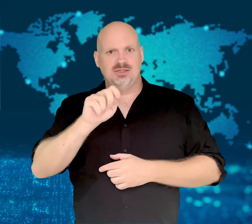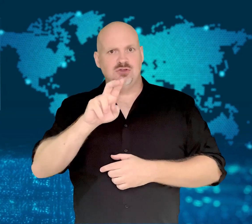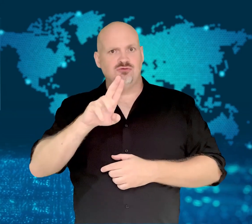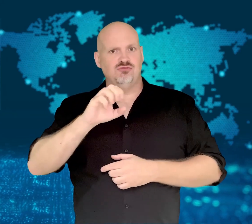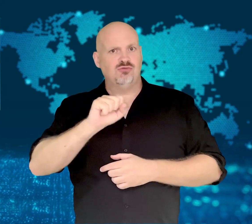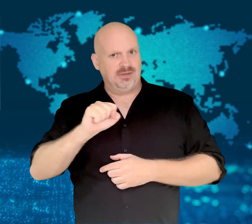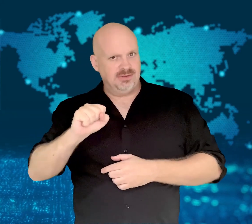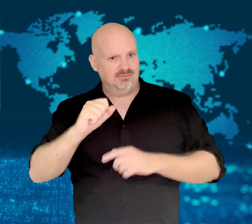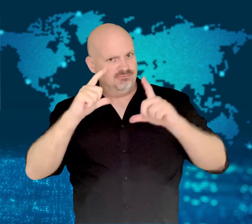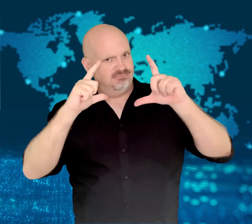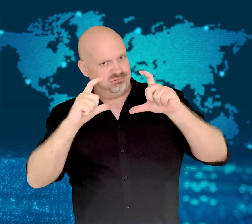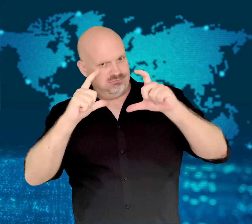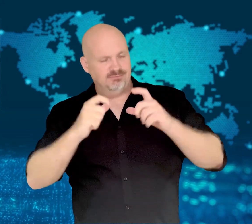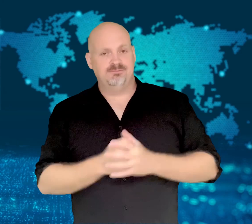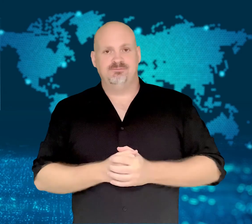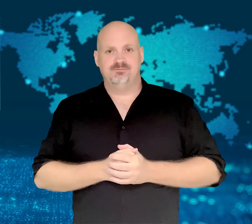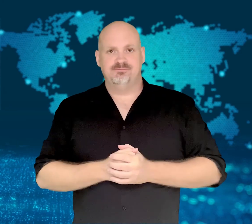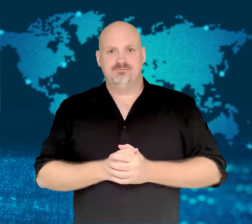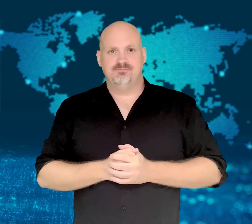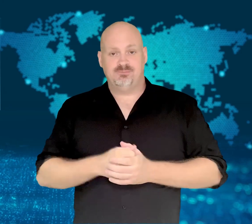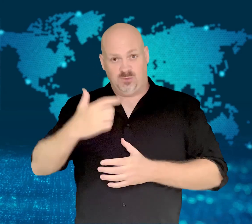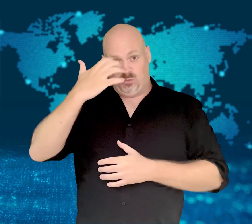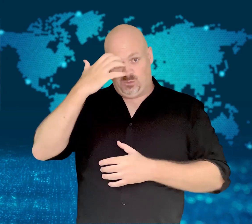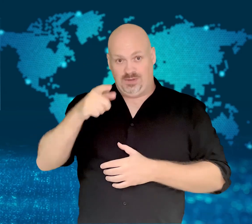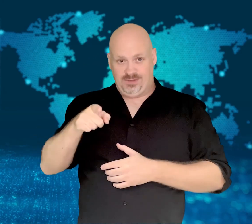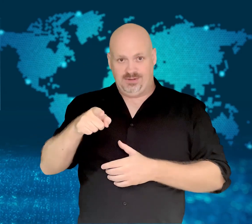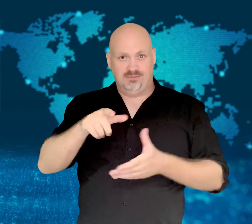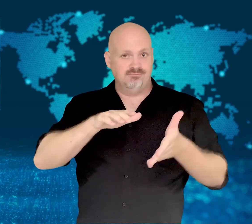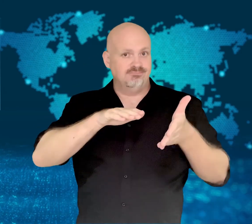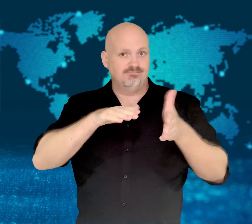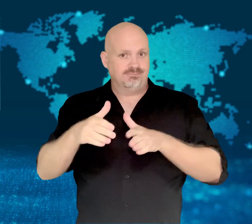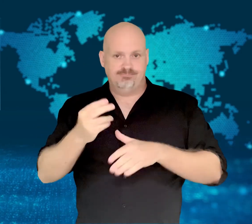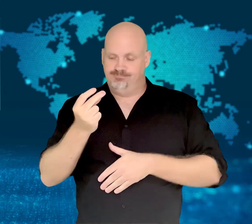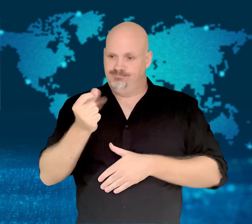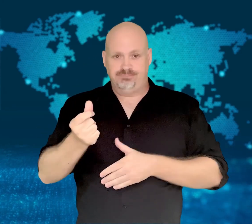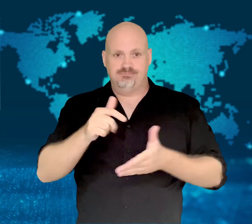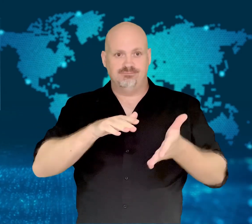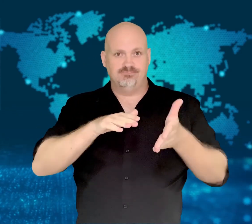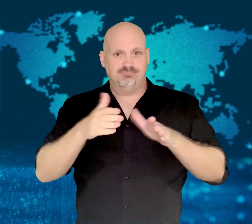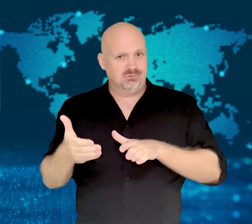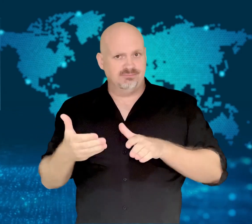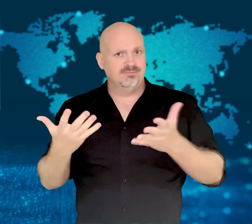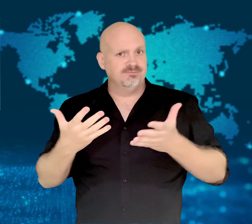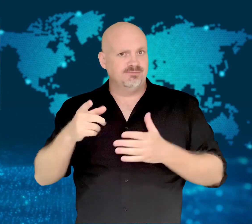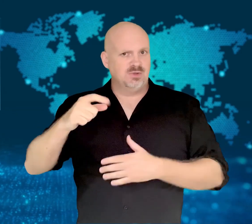She had spent much of her summer at the Balmoral home.